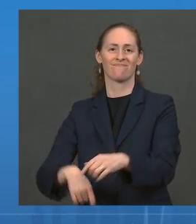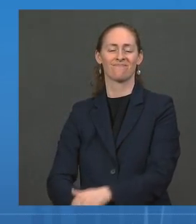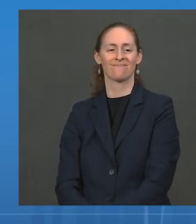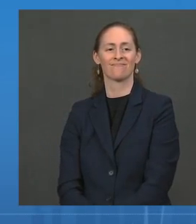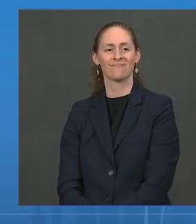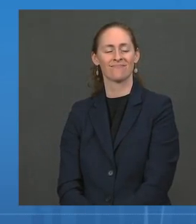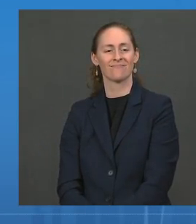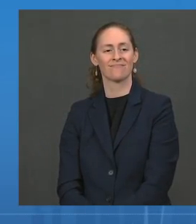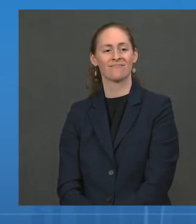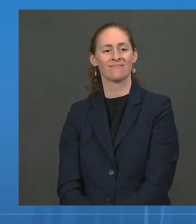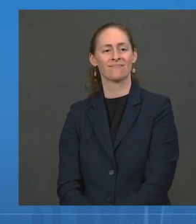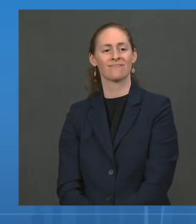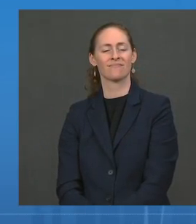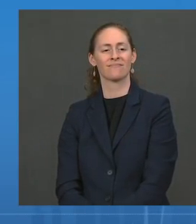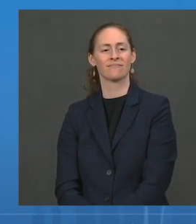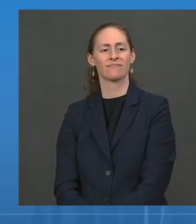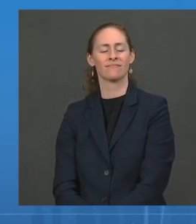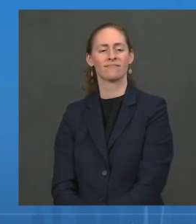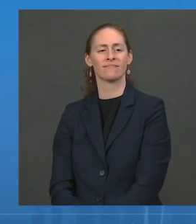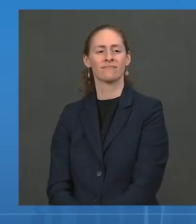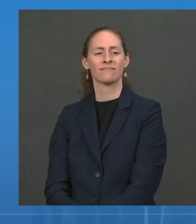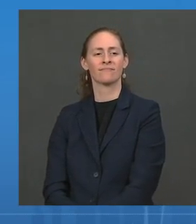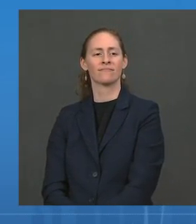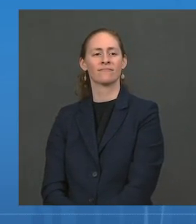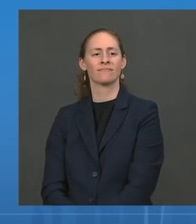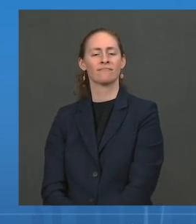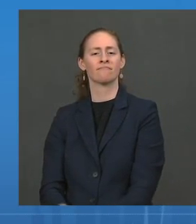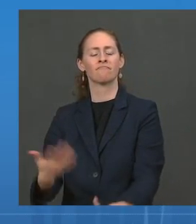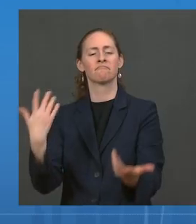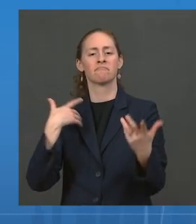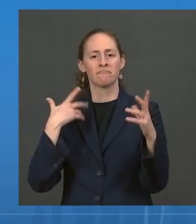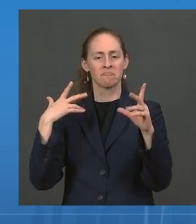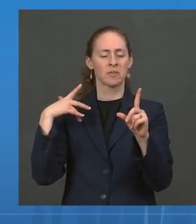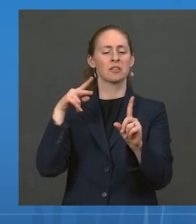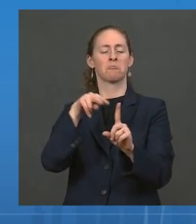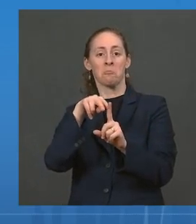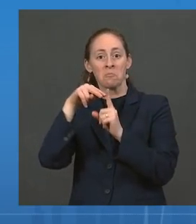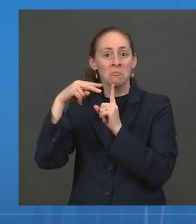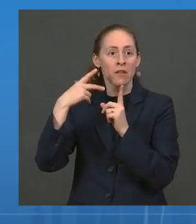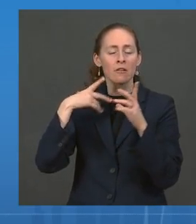As a number of public health officials across the country and around the world are saying that COVID-19 is becoming endemic,